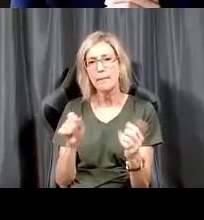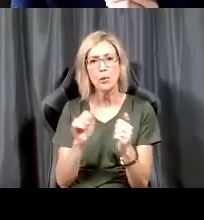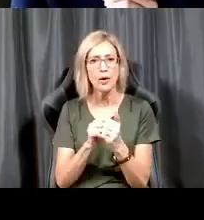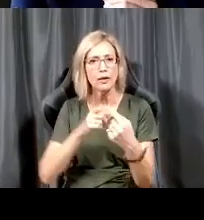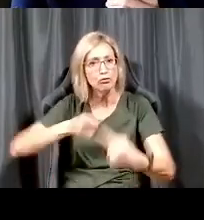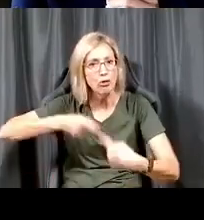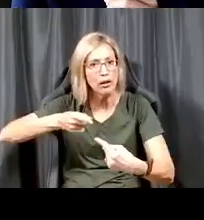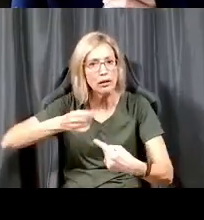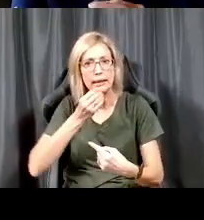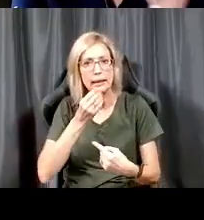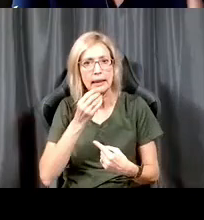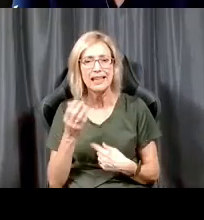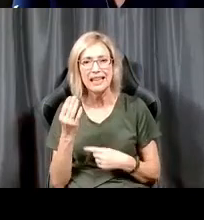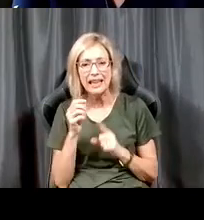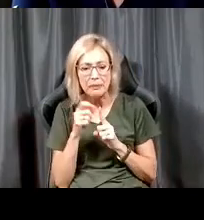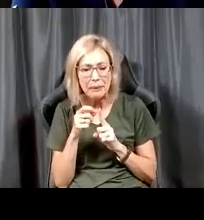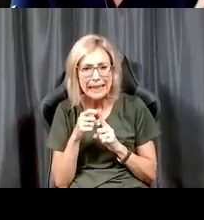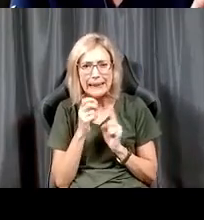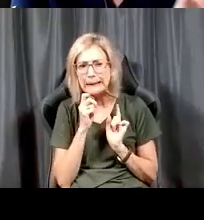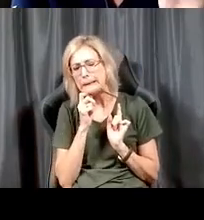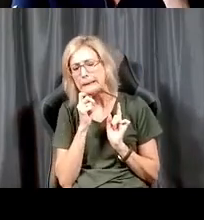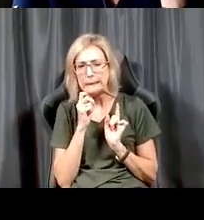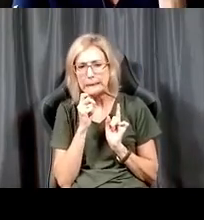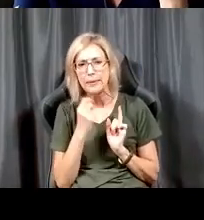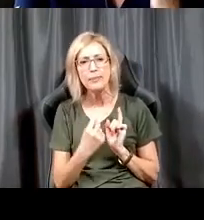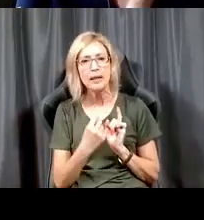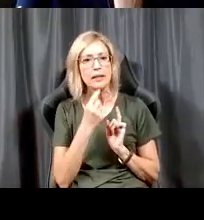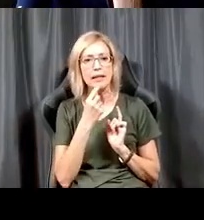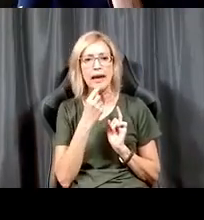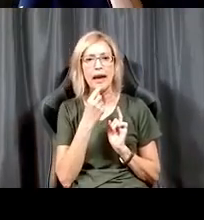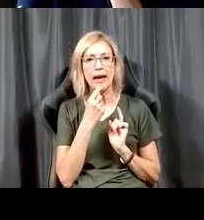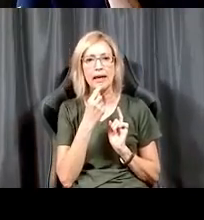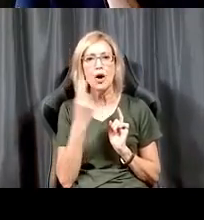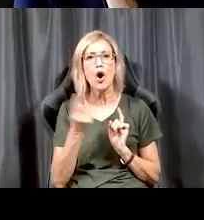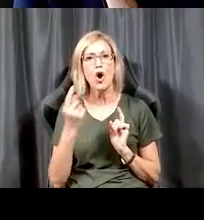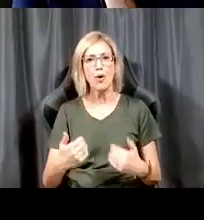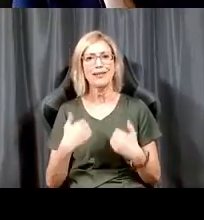If they're picky eaters they say, you always have a safety food on their plate.